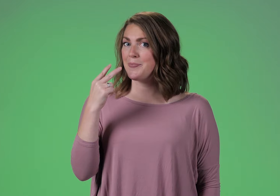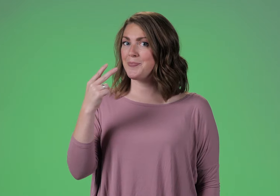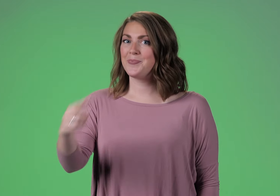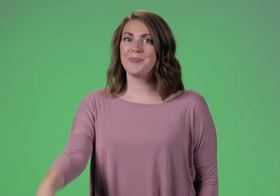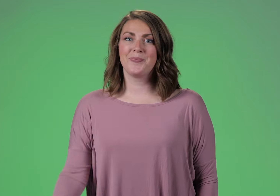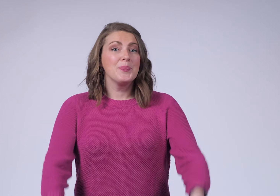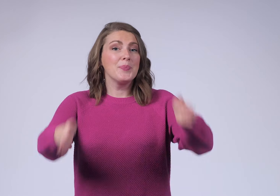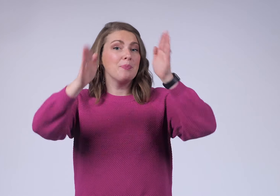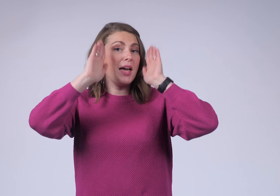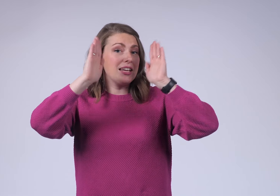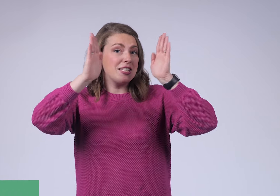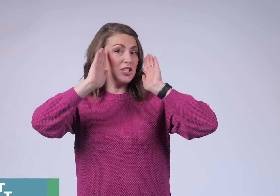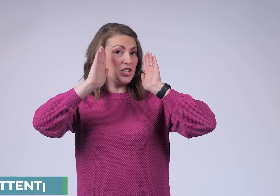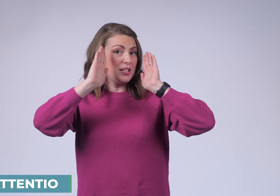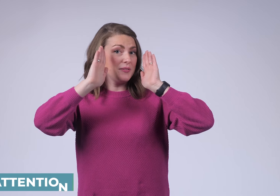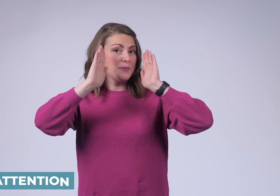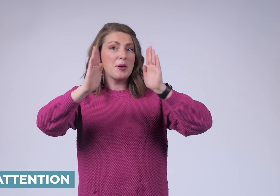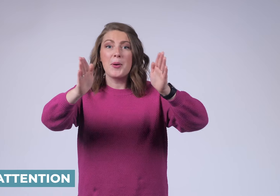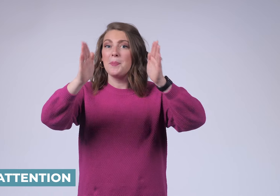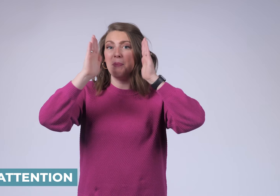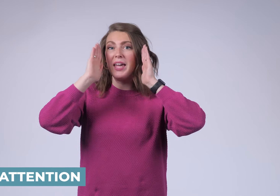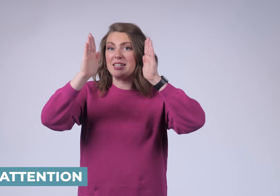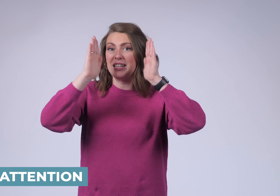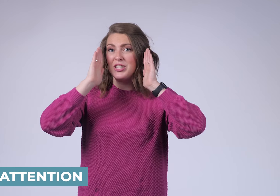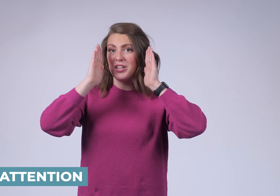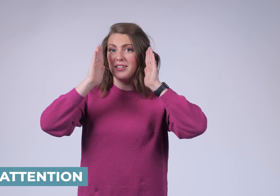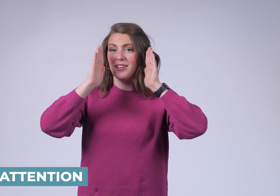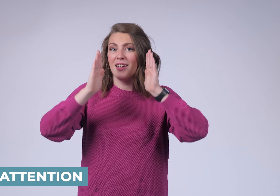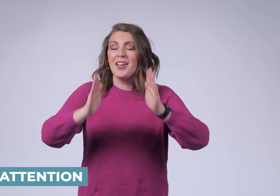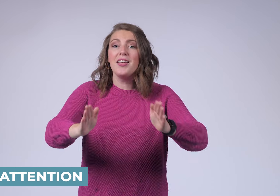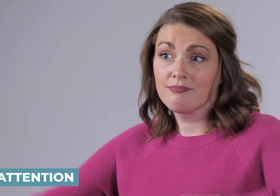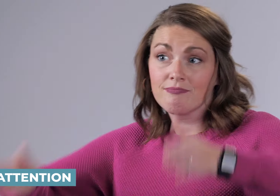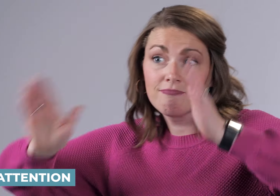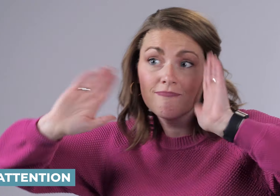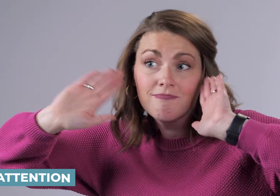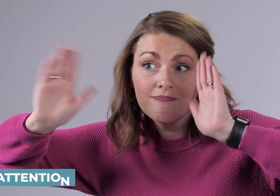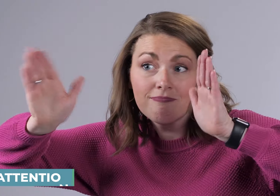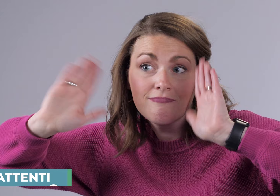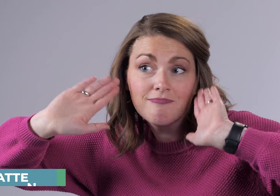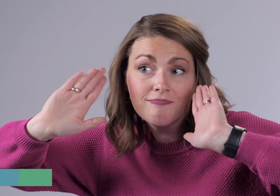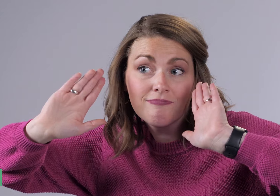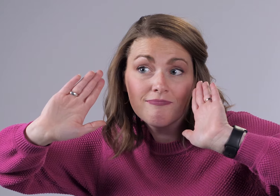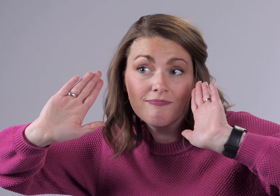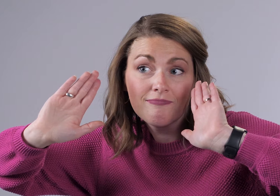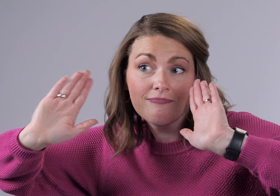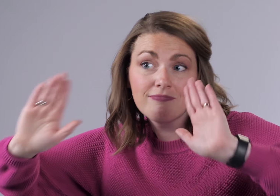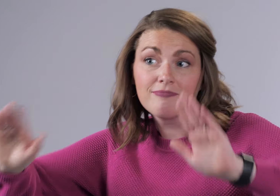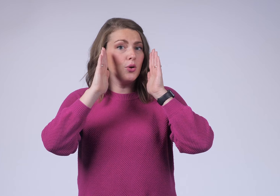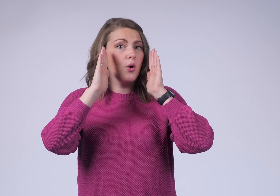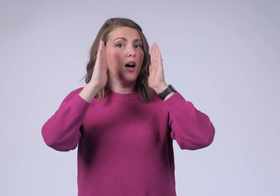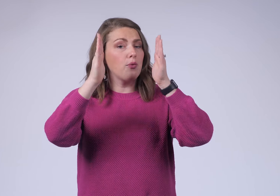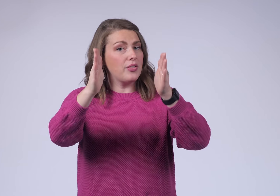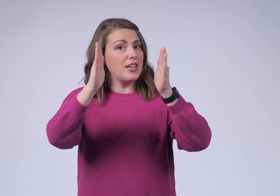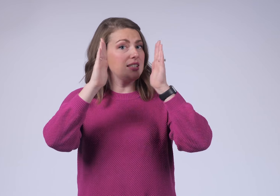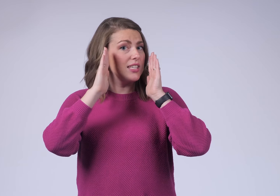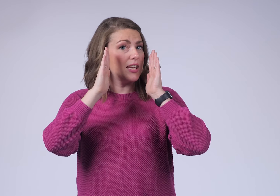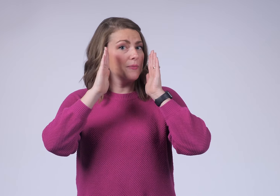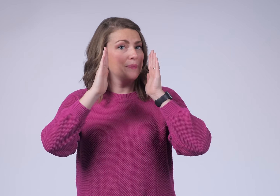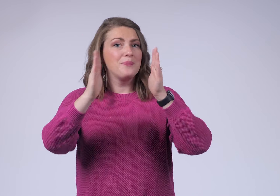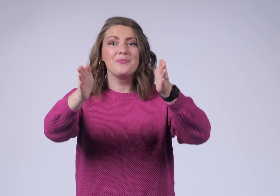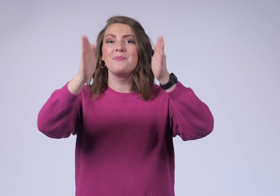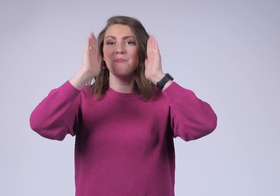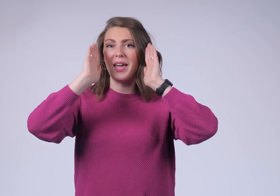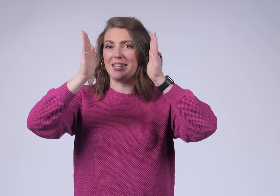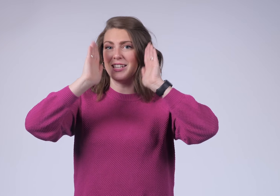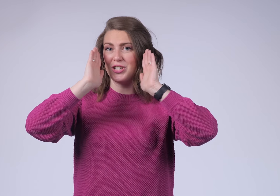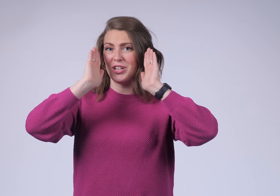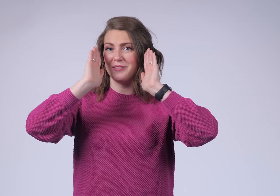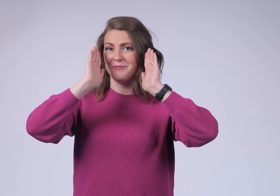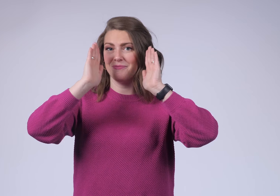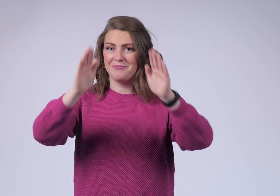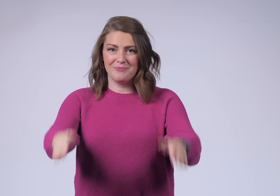'Pay attention, pay attention,' think of horse blinders narrowing the view of what they can see, 'pay attention.'